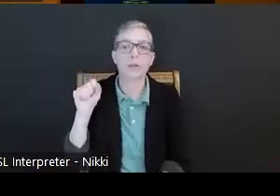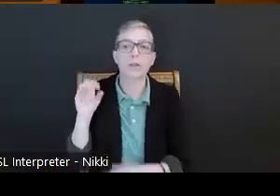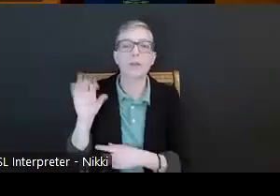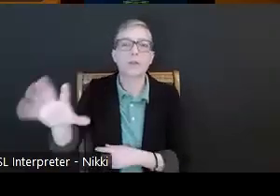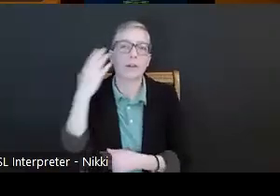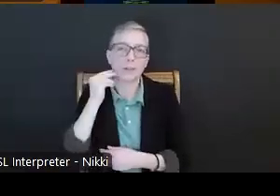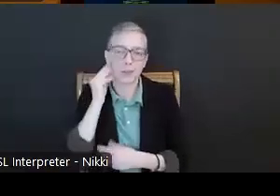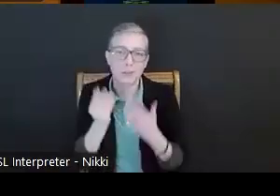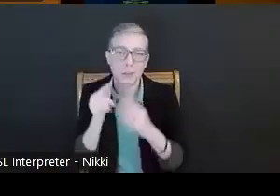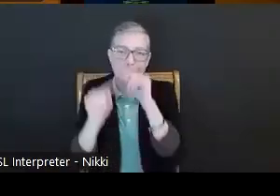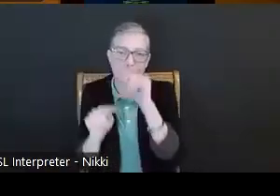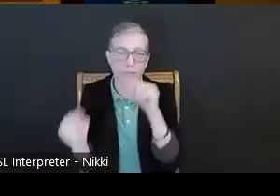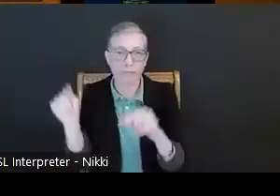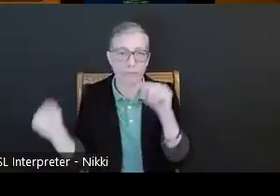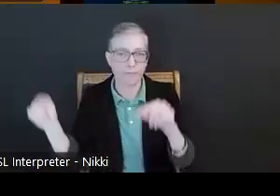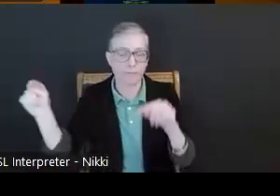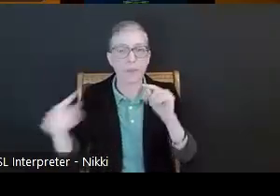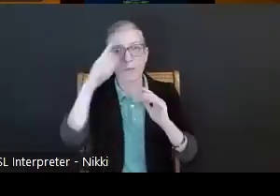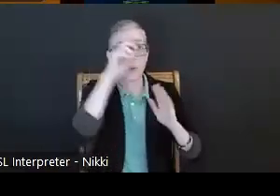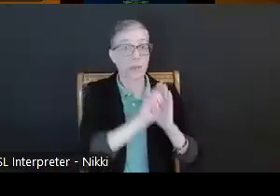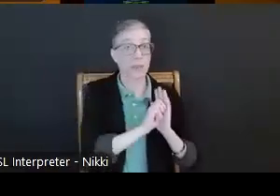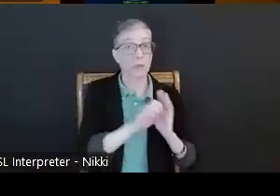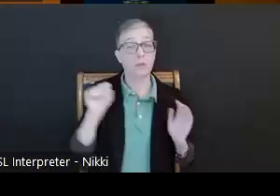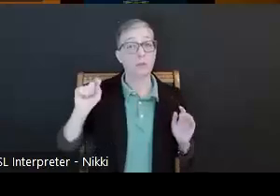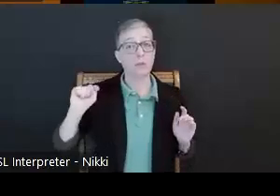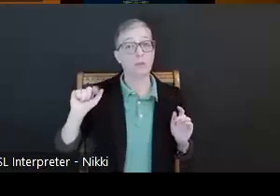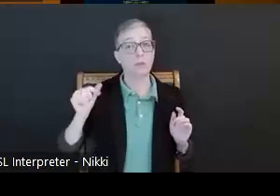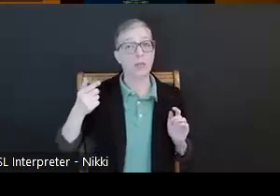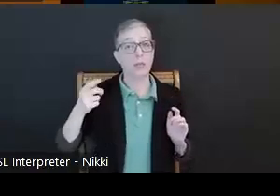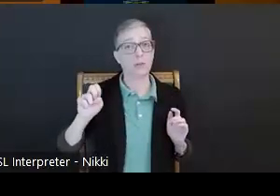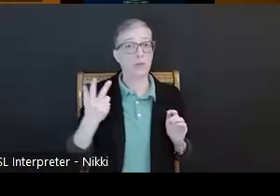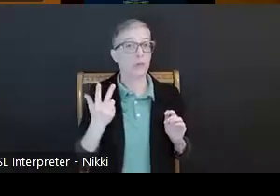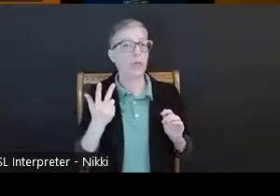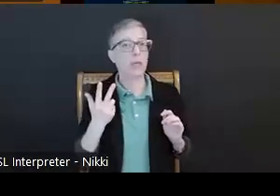for example you know a stage three prostate cancer looks very different than a stage four pancreatic